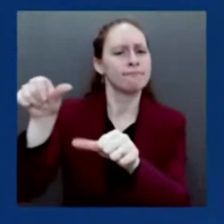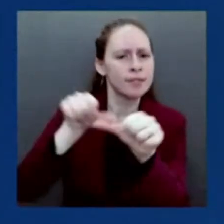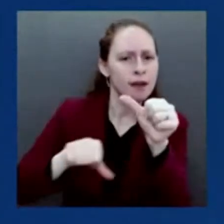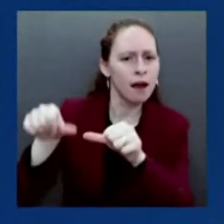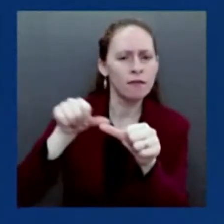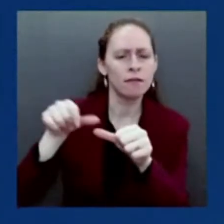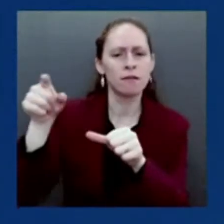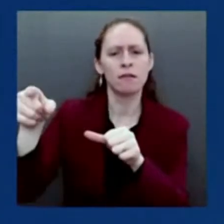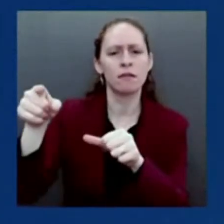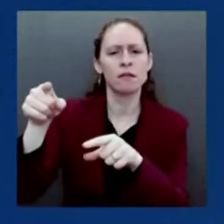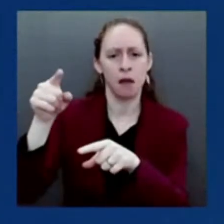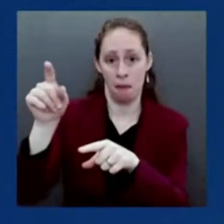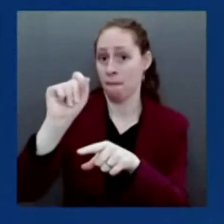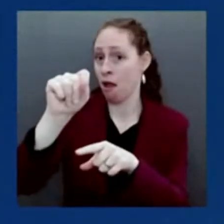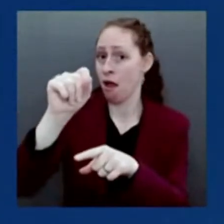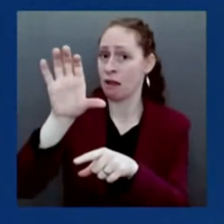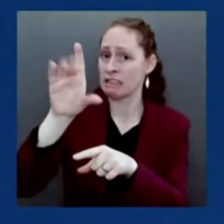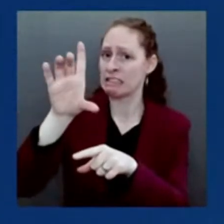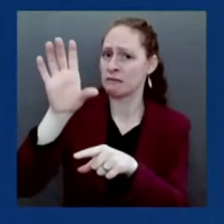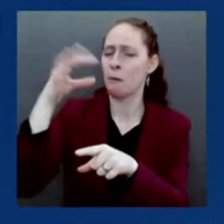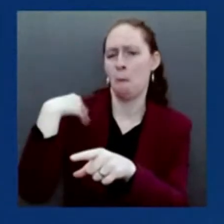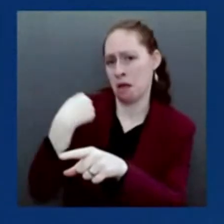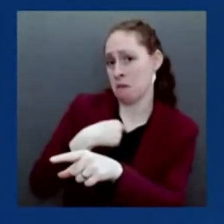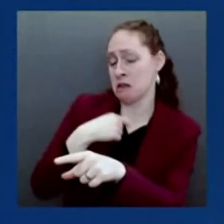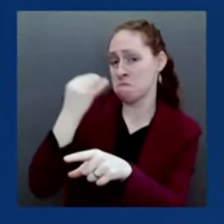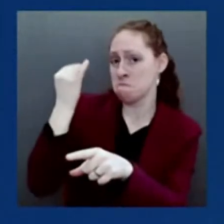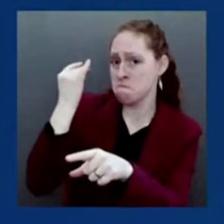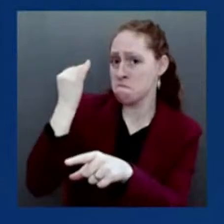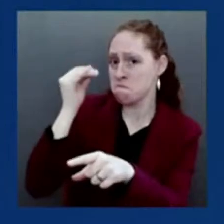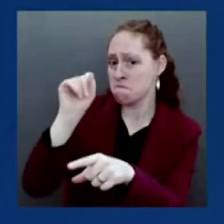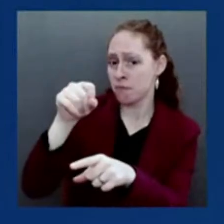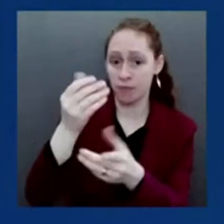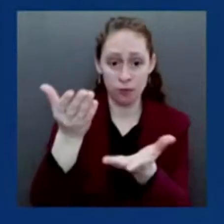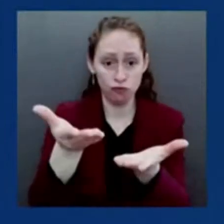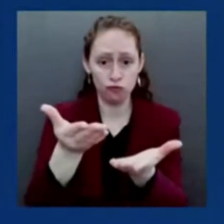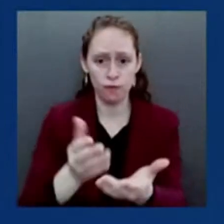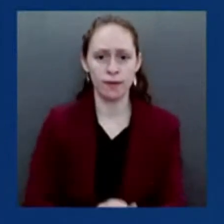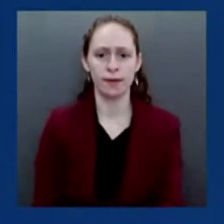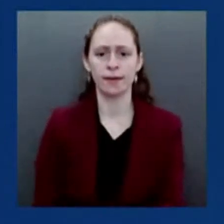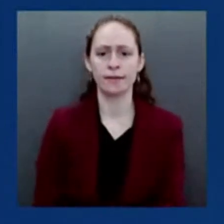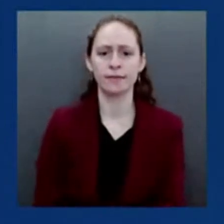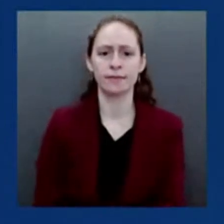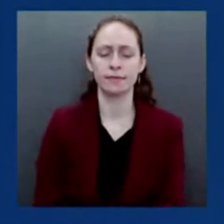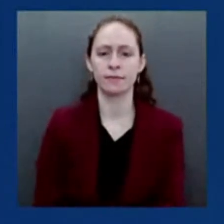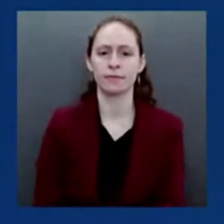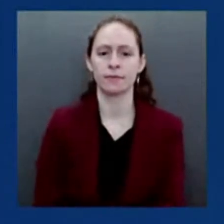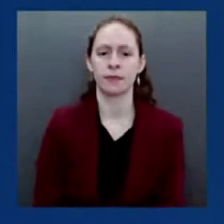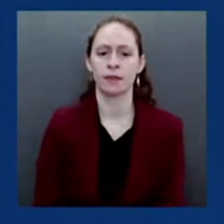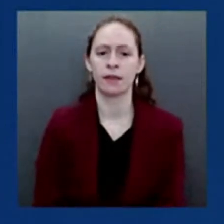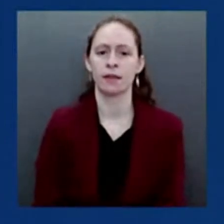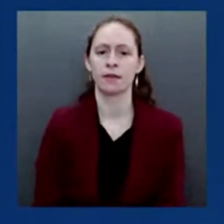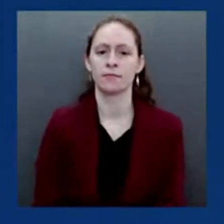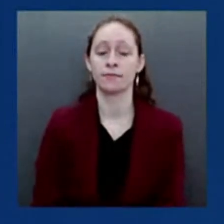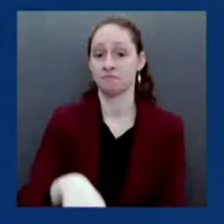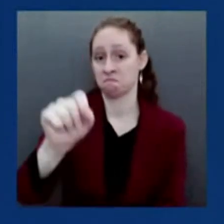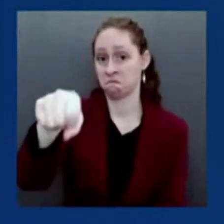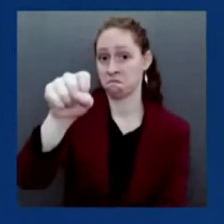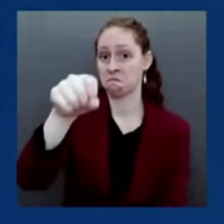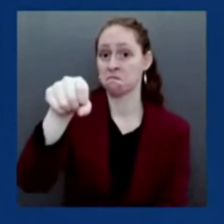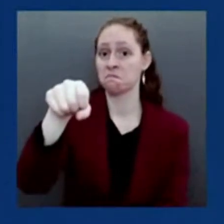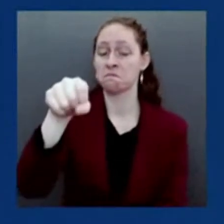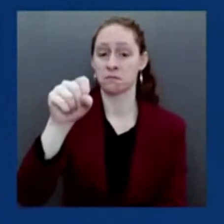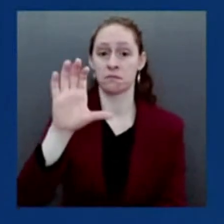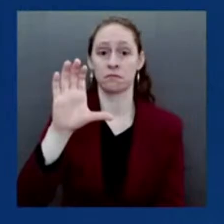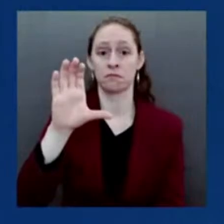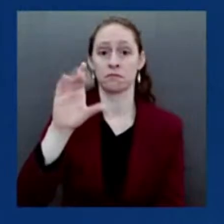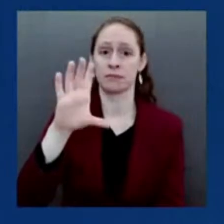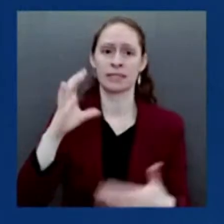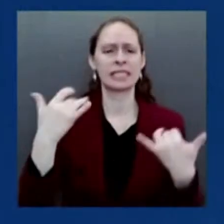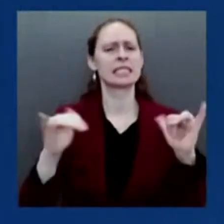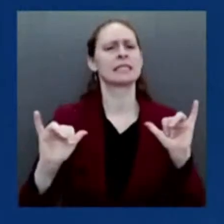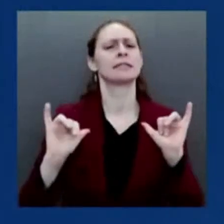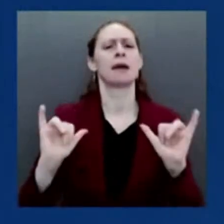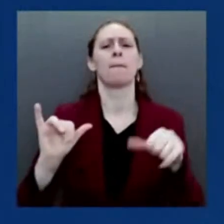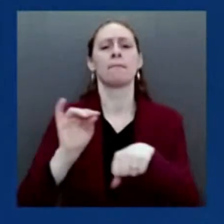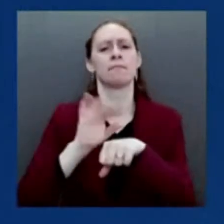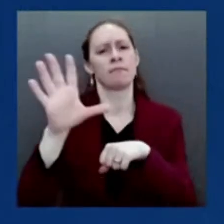THIS IS AN AREA THAT WE ARE